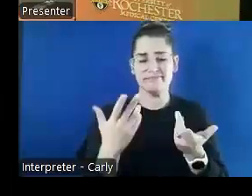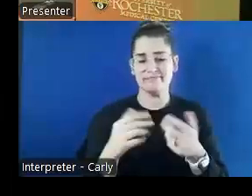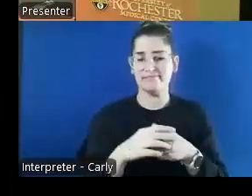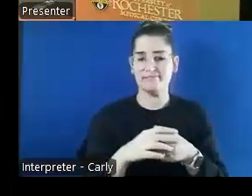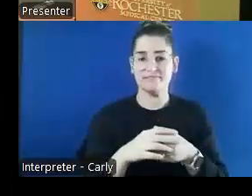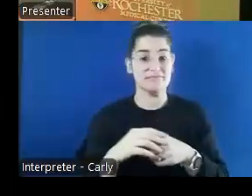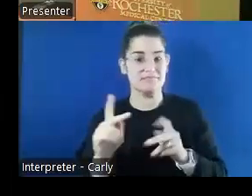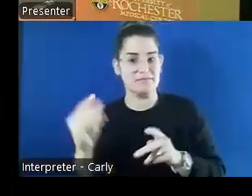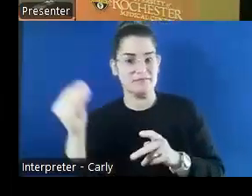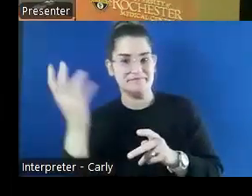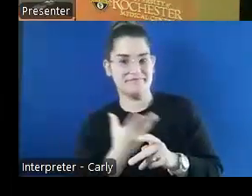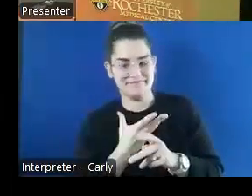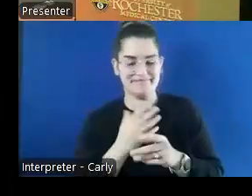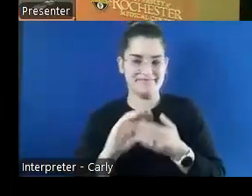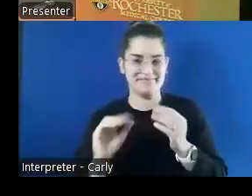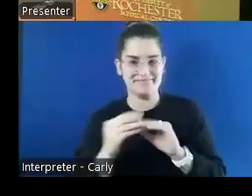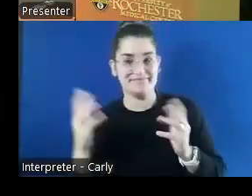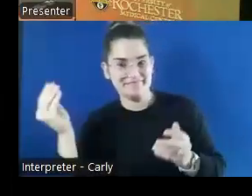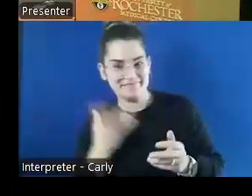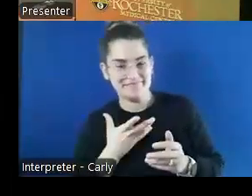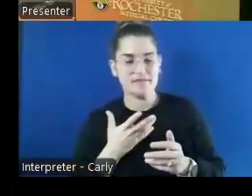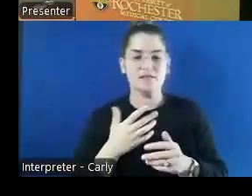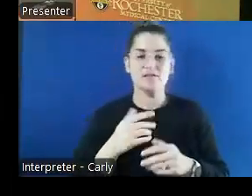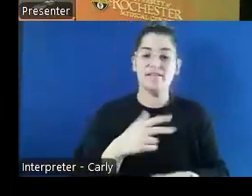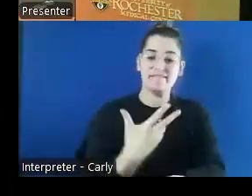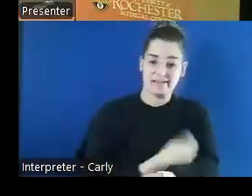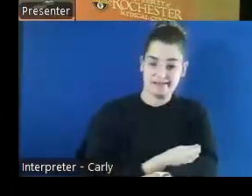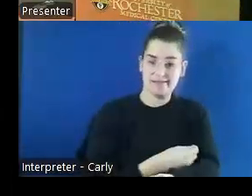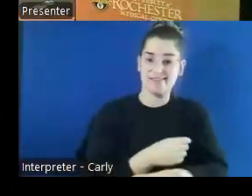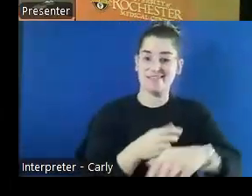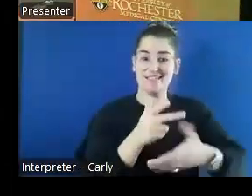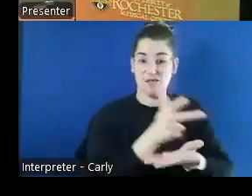The luros that um they started with just doing vaccines in the parking lot of strong ties to